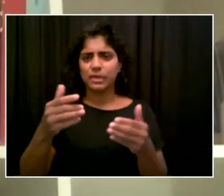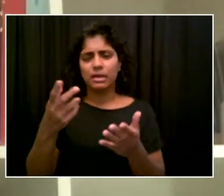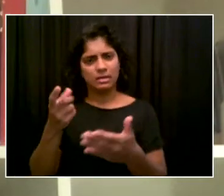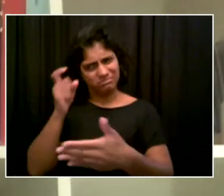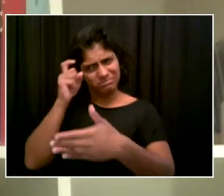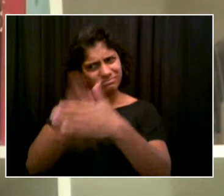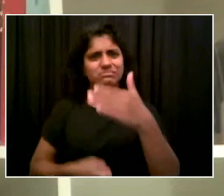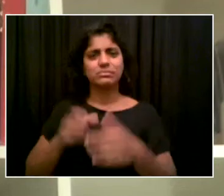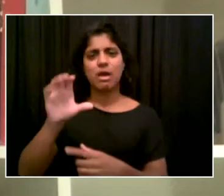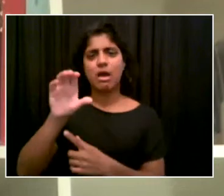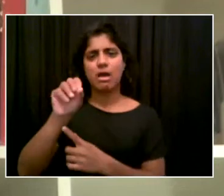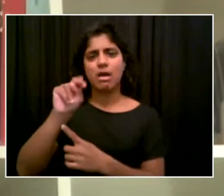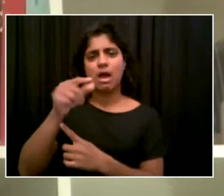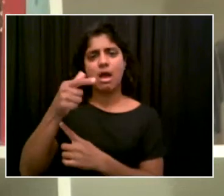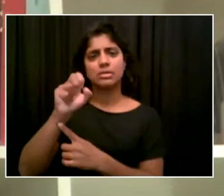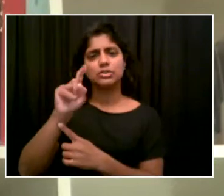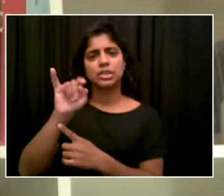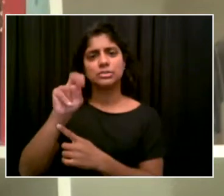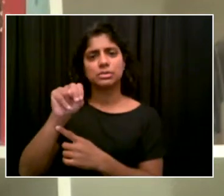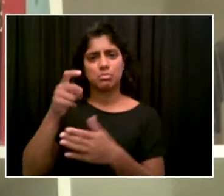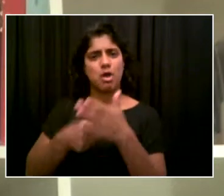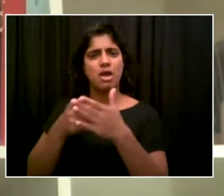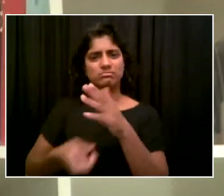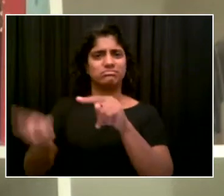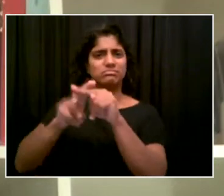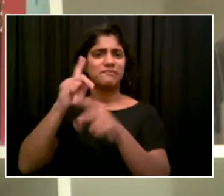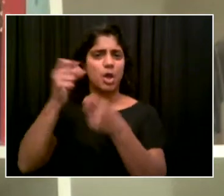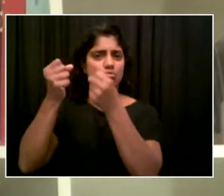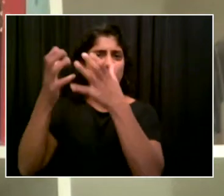FOR PUBLIC HEALTH, IT IS A